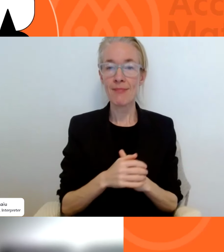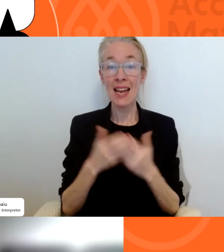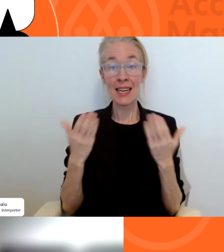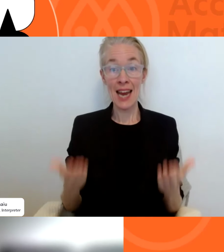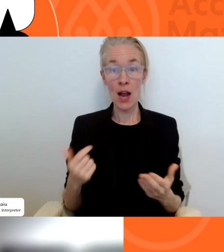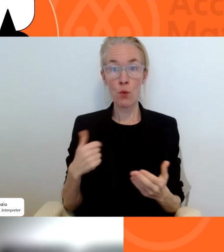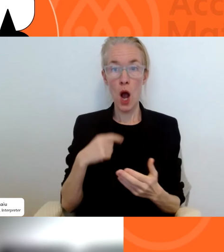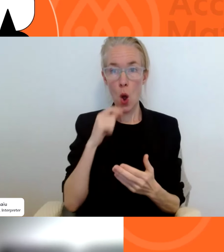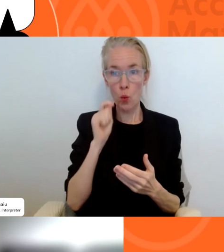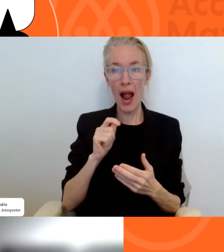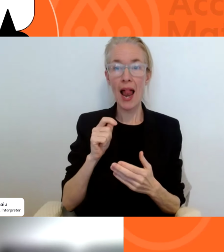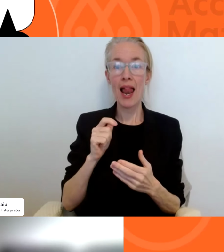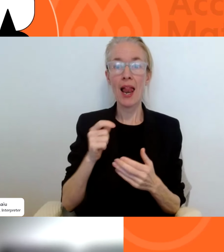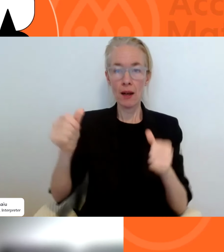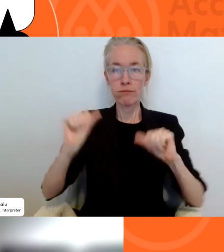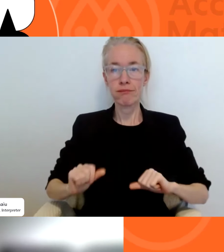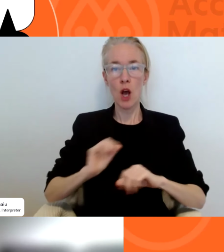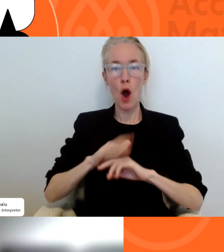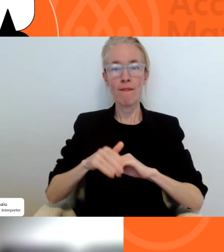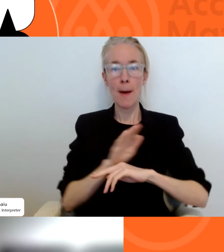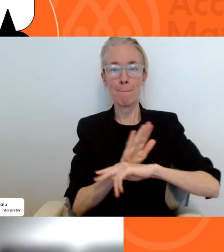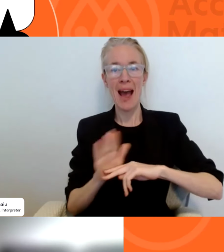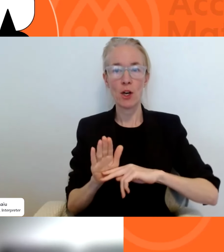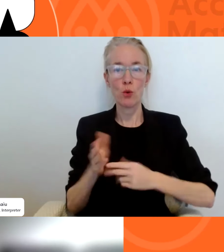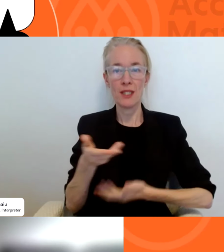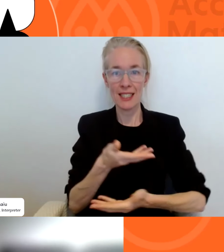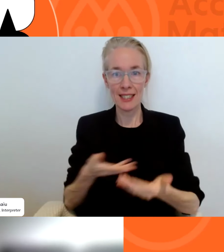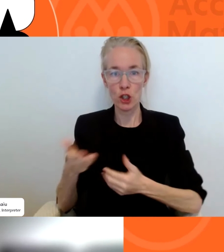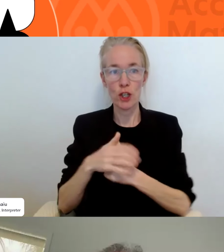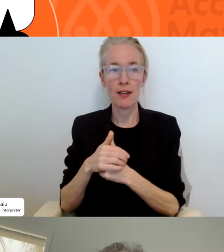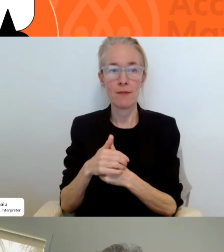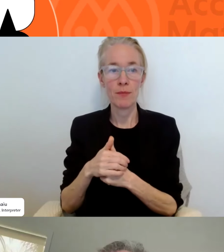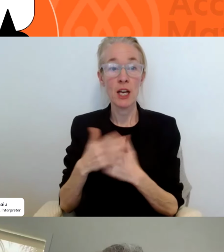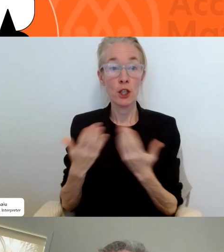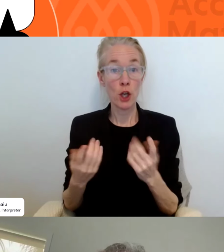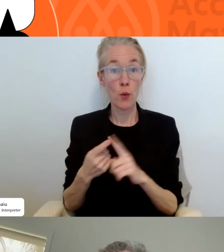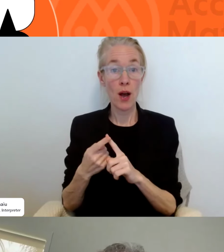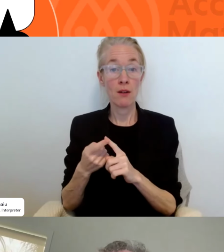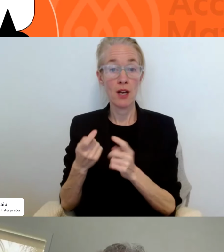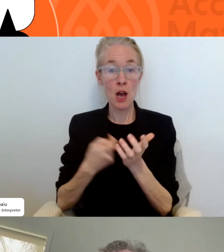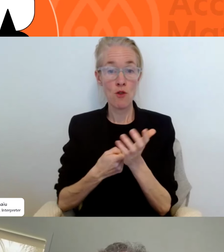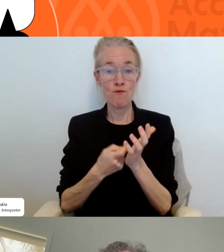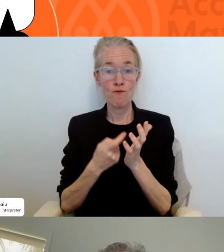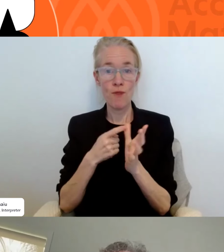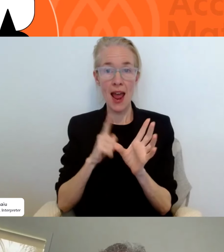So mediating this kōrero is Raymond Dufton, commercial property landlord